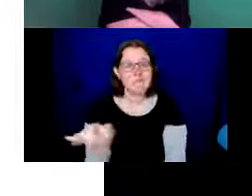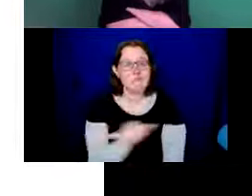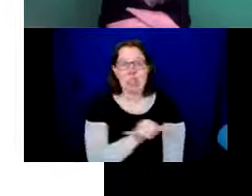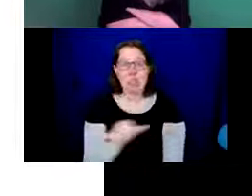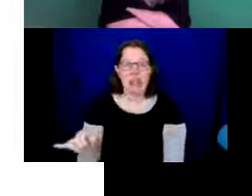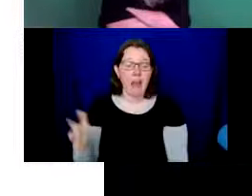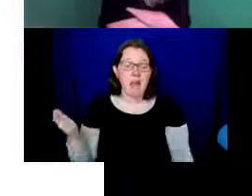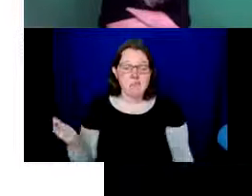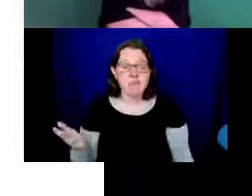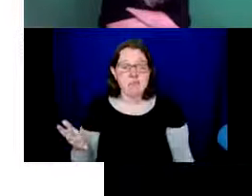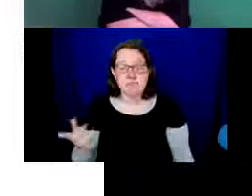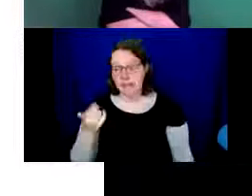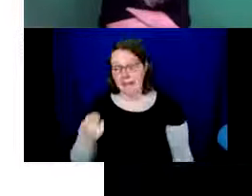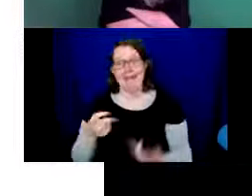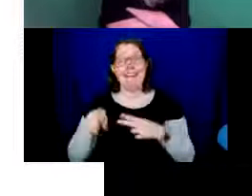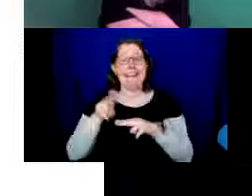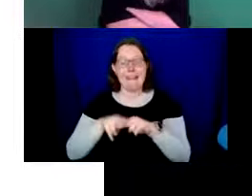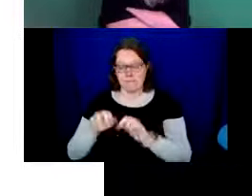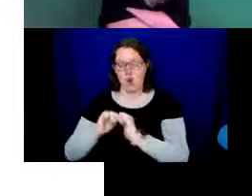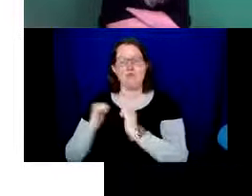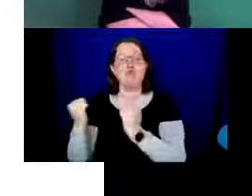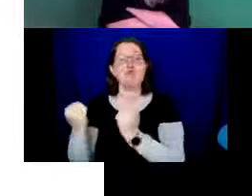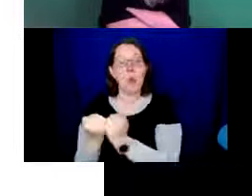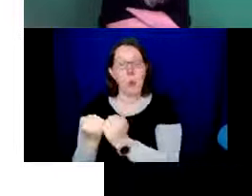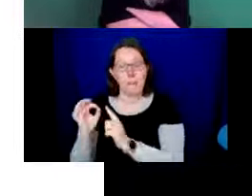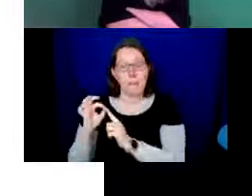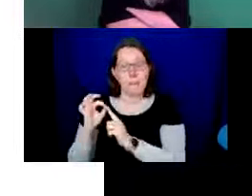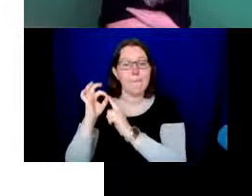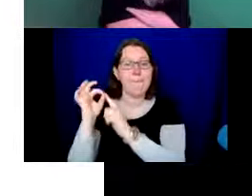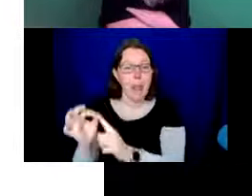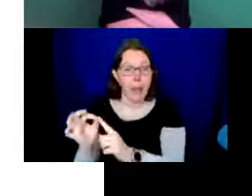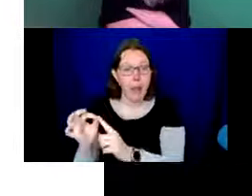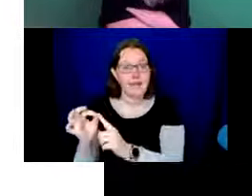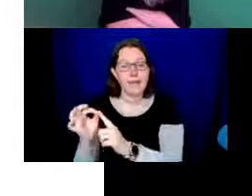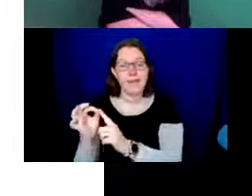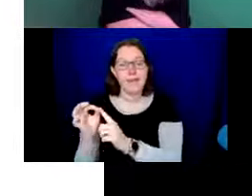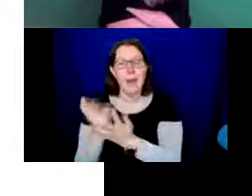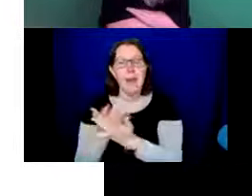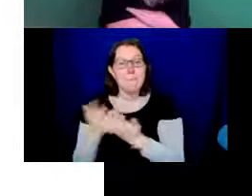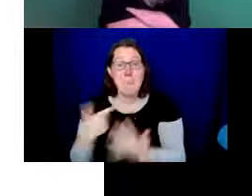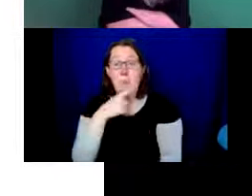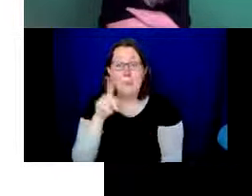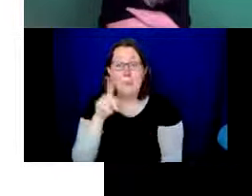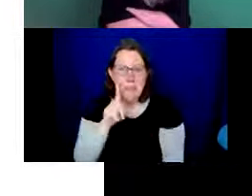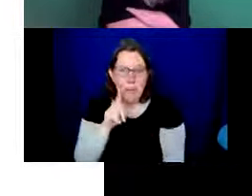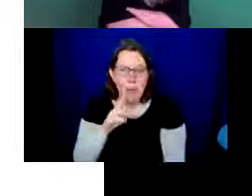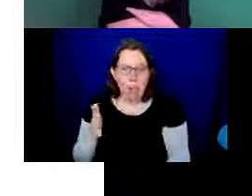more of you doing the intervention the less you know the more strained the budget is your